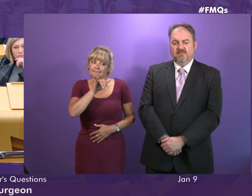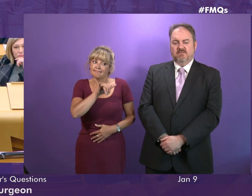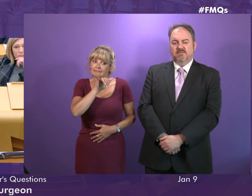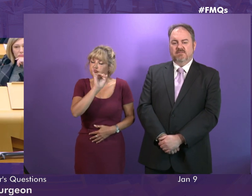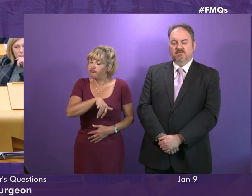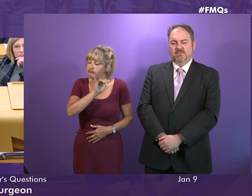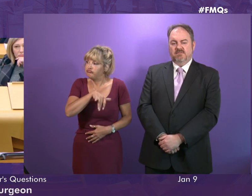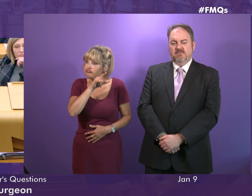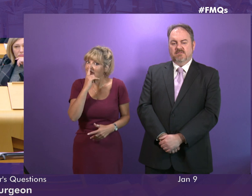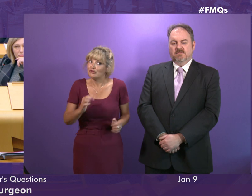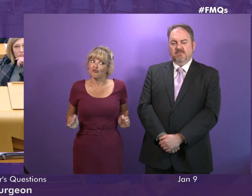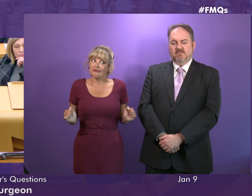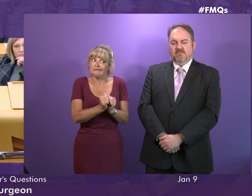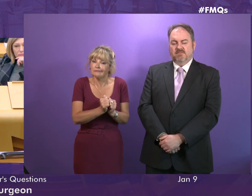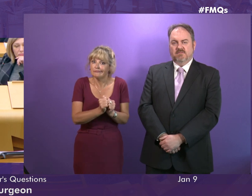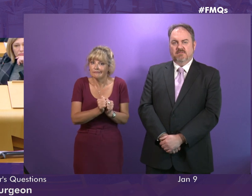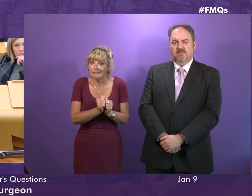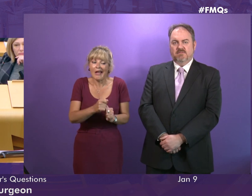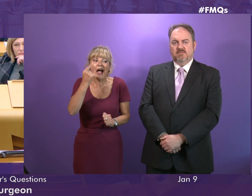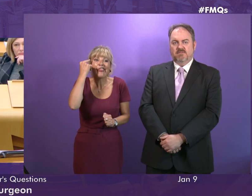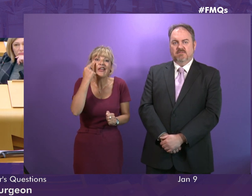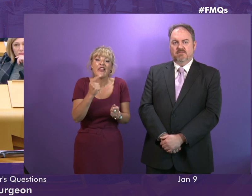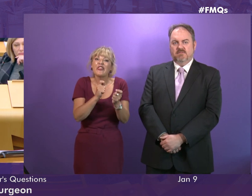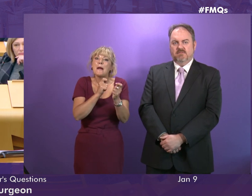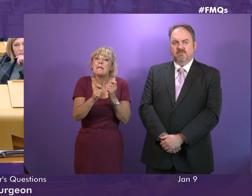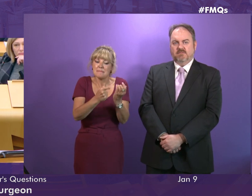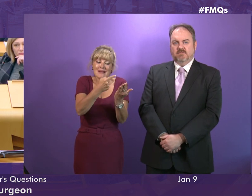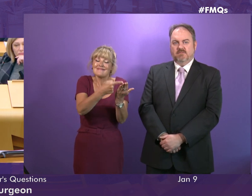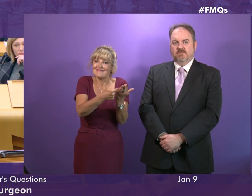The First Minister (Nicola Sturgeon): I strongly agree. Amendment 9, which removes